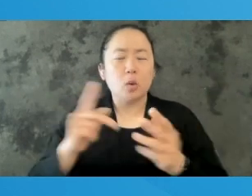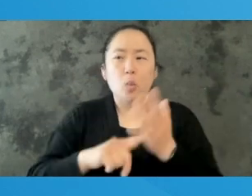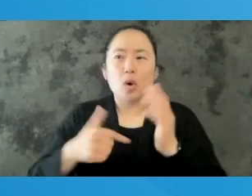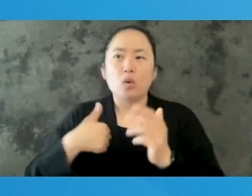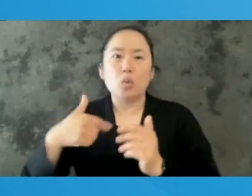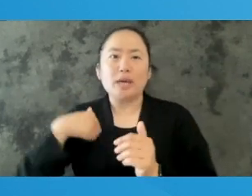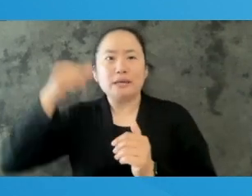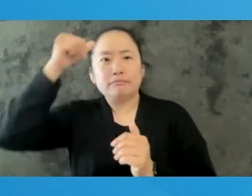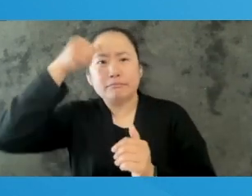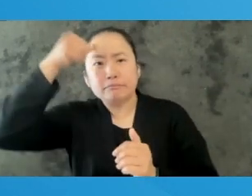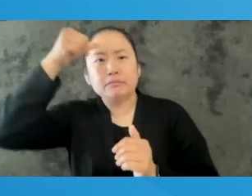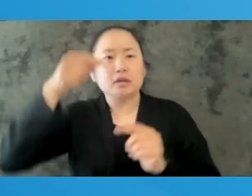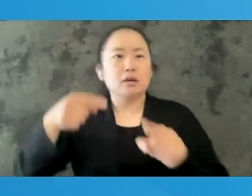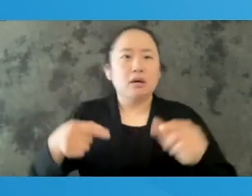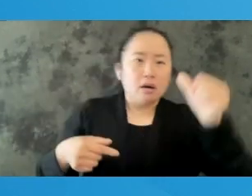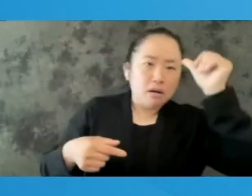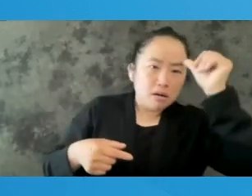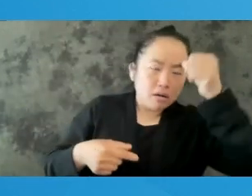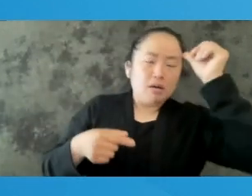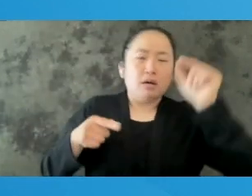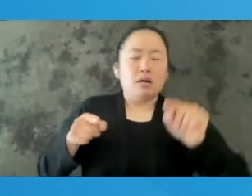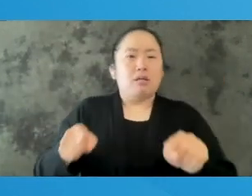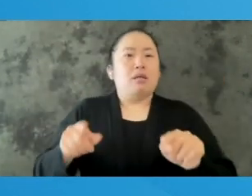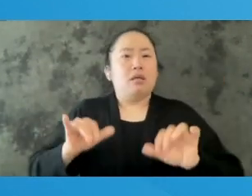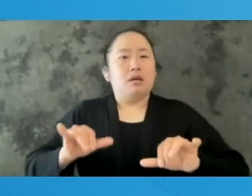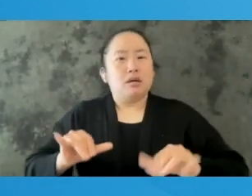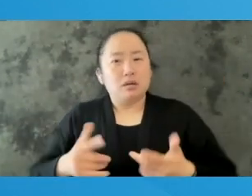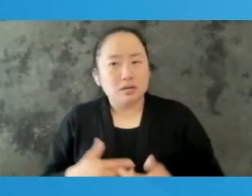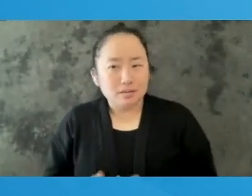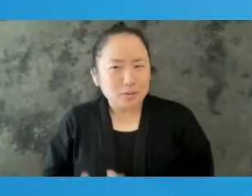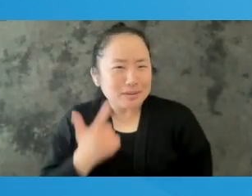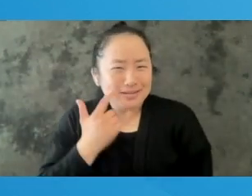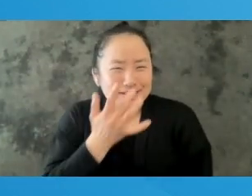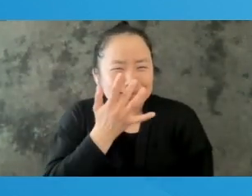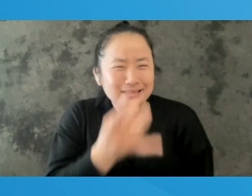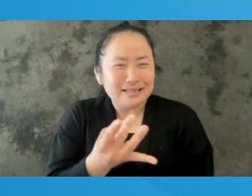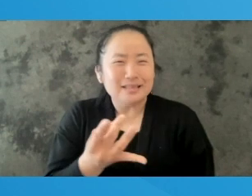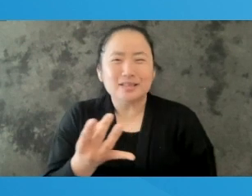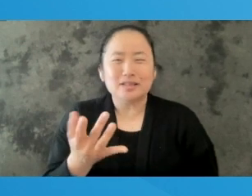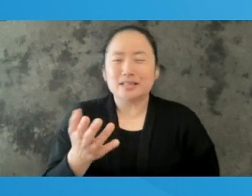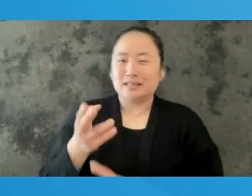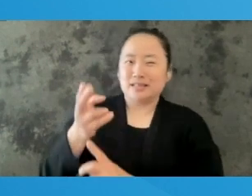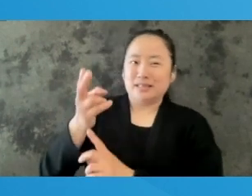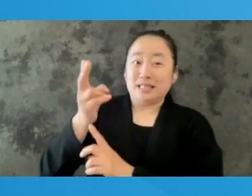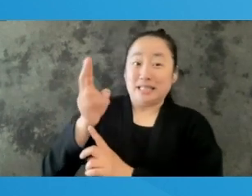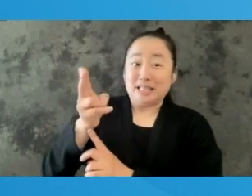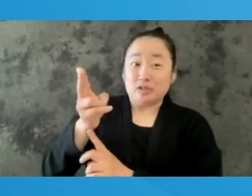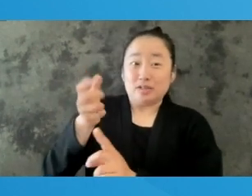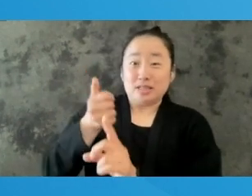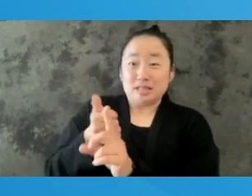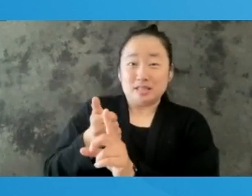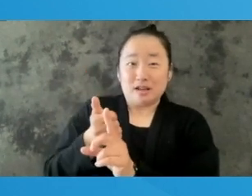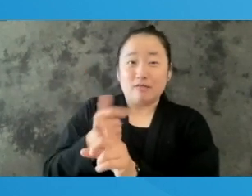So, I always think it's interesting that so much of history is one person's memory.